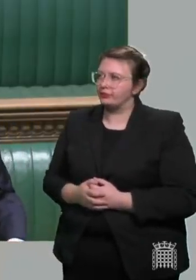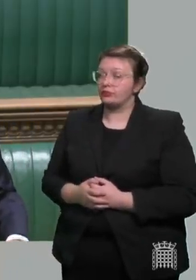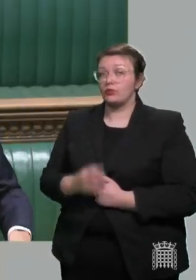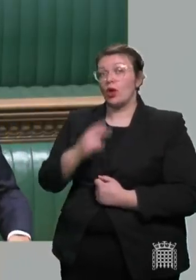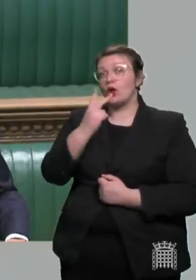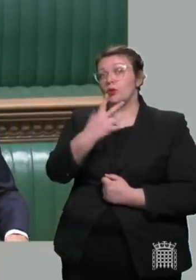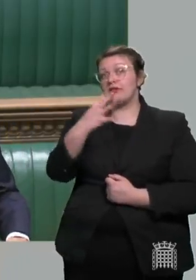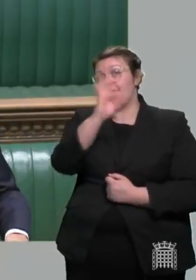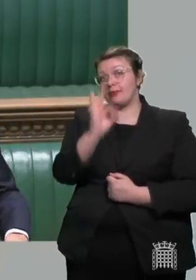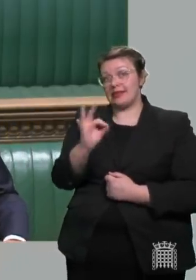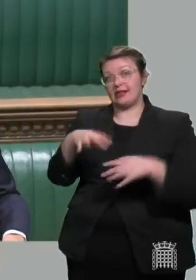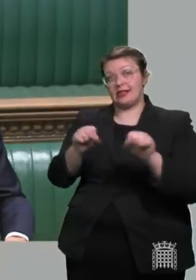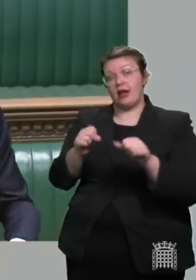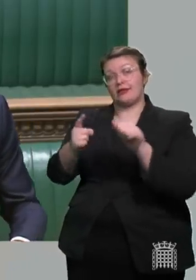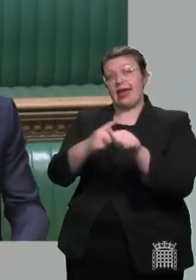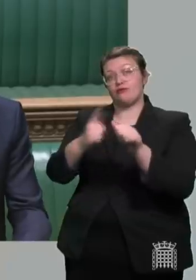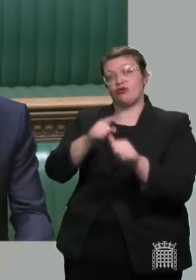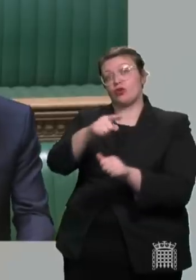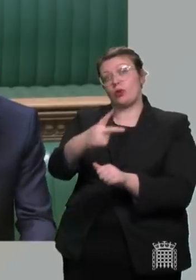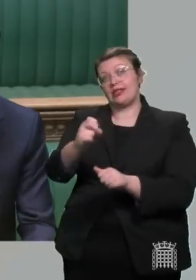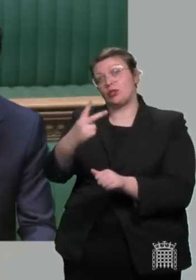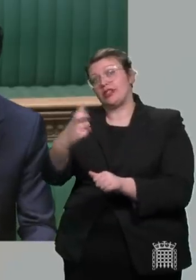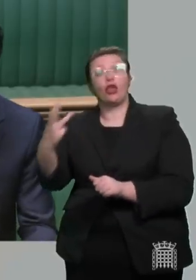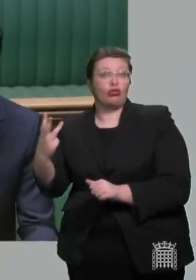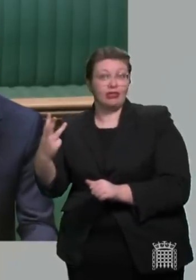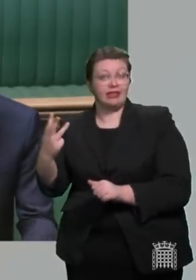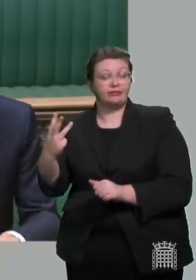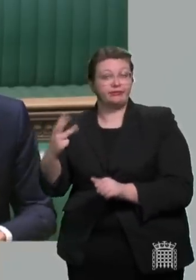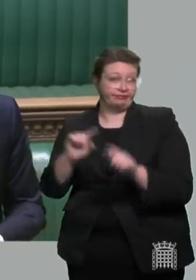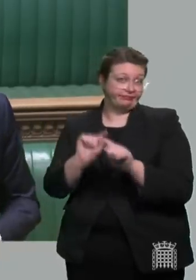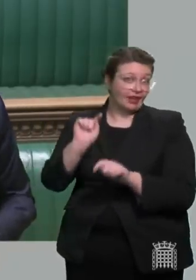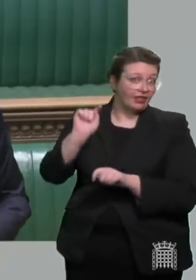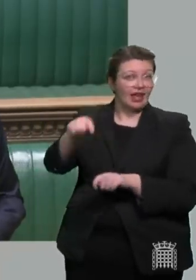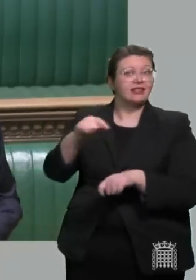until April 2023, well after the point when the Office for Budget Responsibility expects the